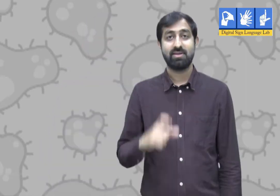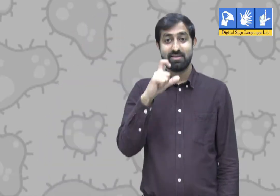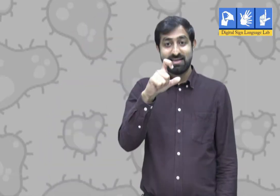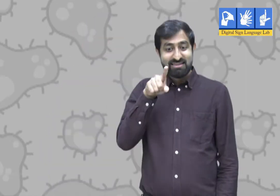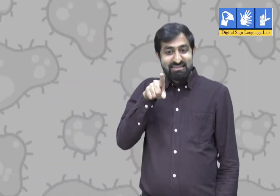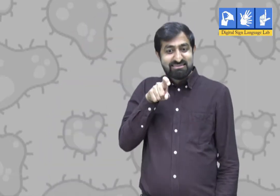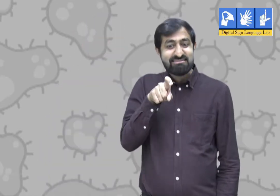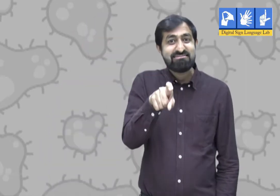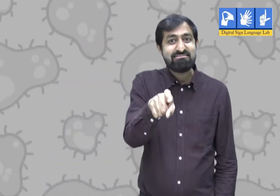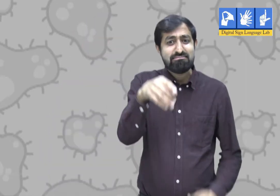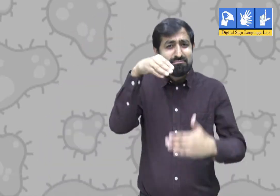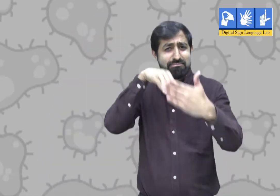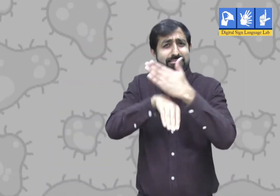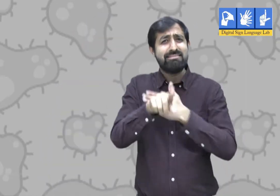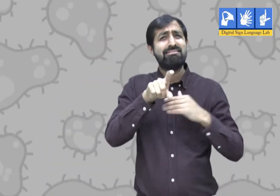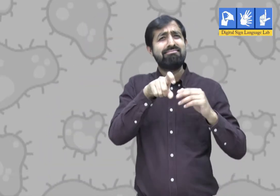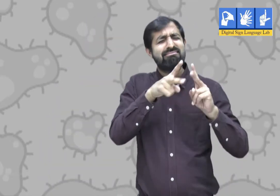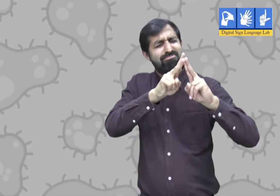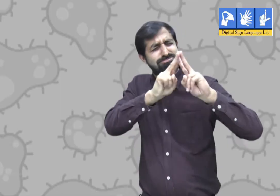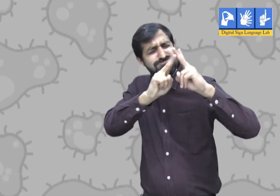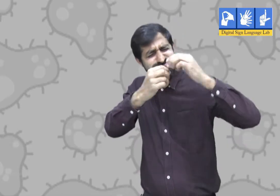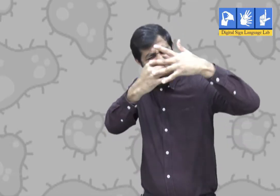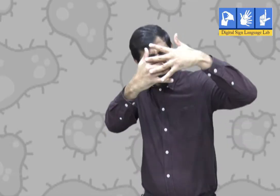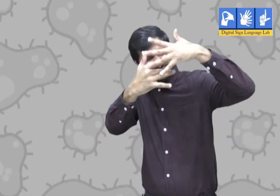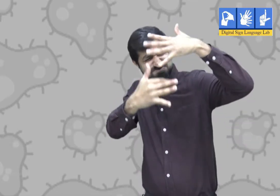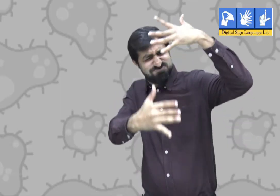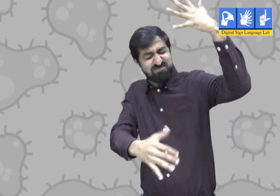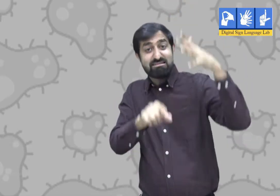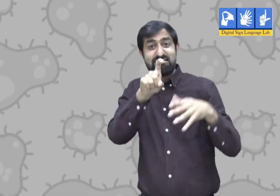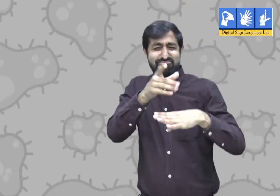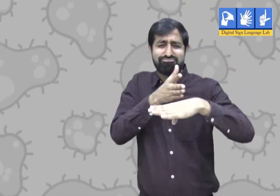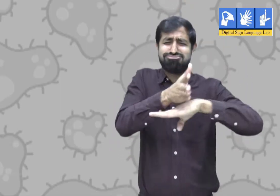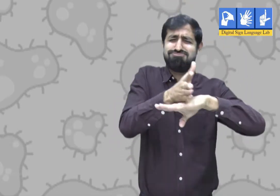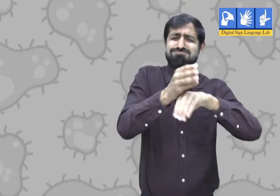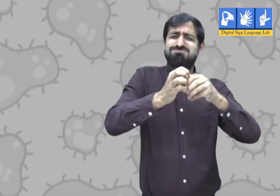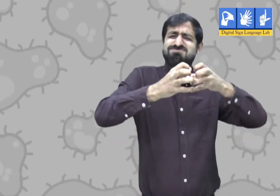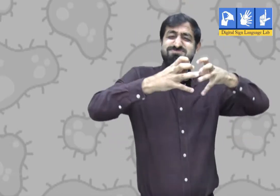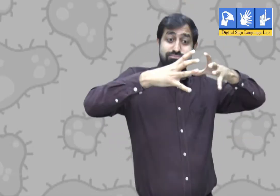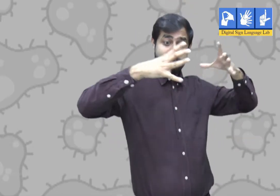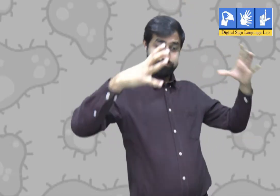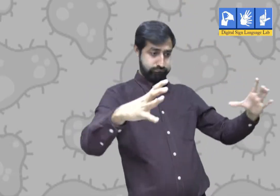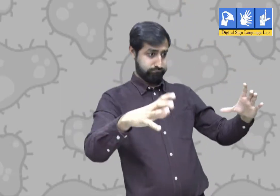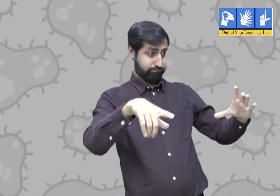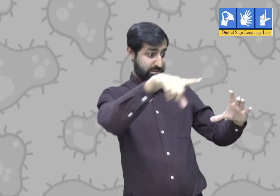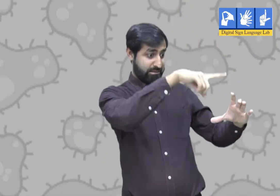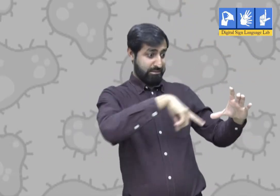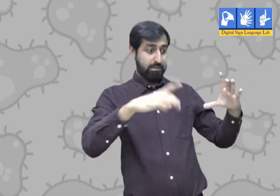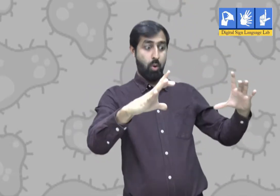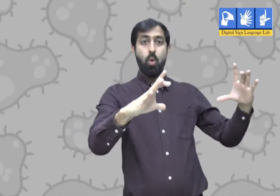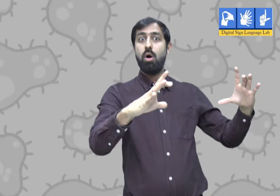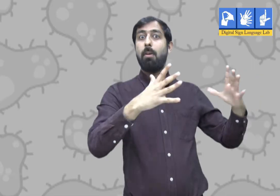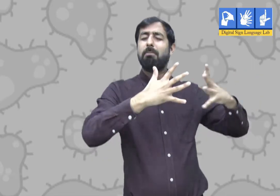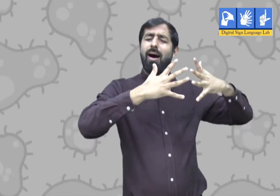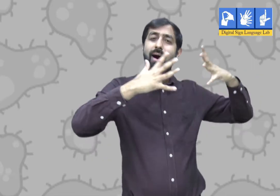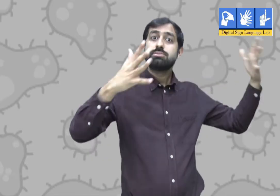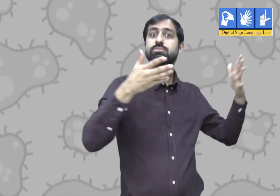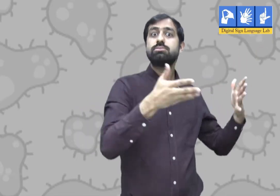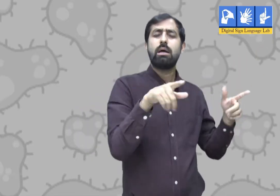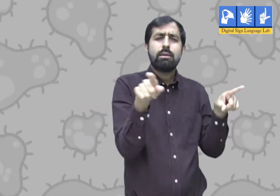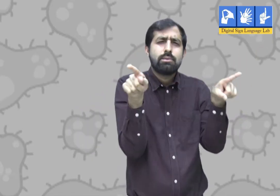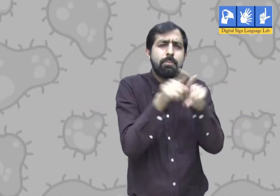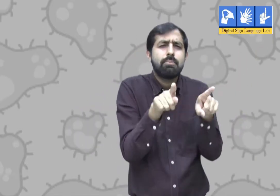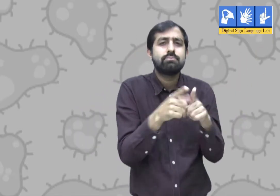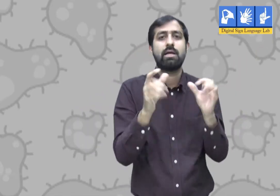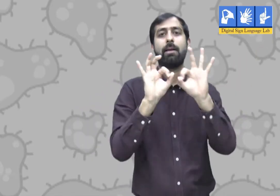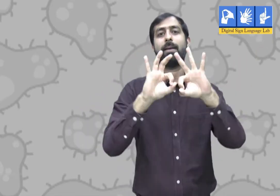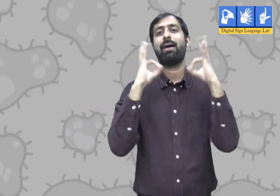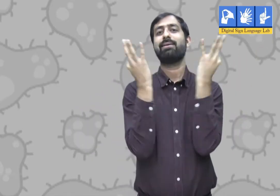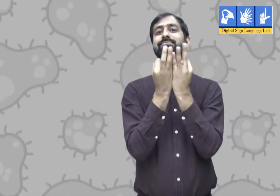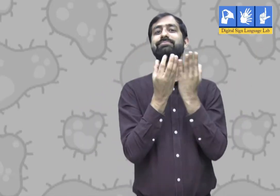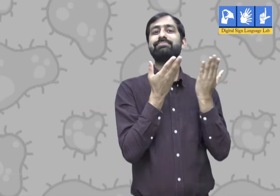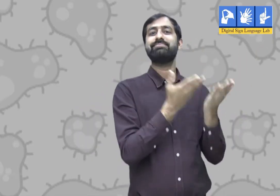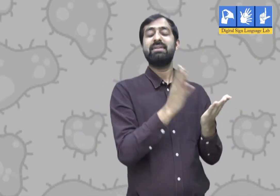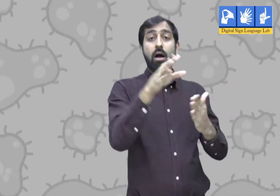Coronavirus is a large group of viruses. It is like a family of viruses.